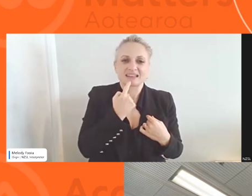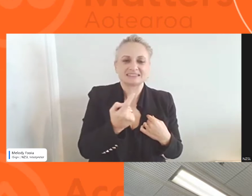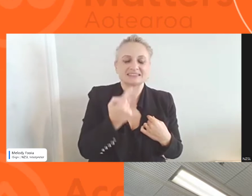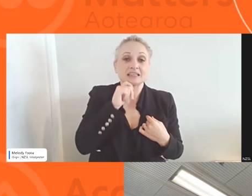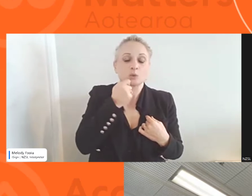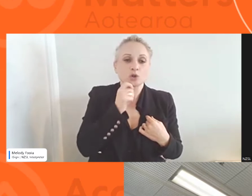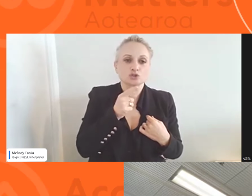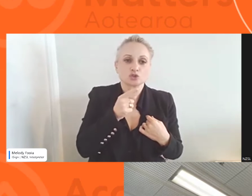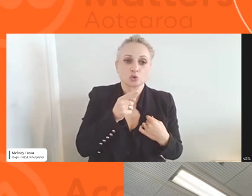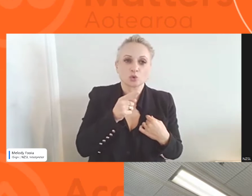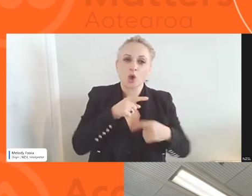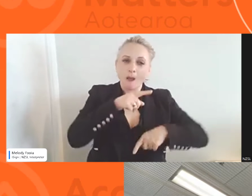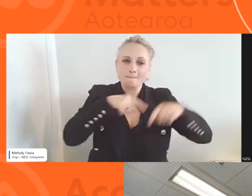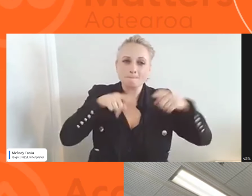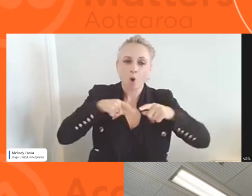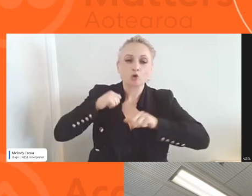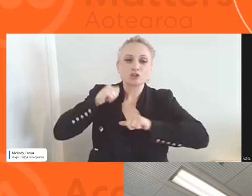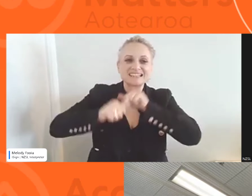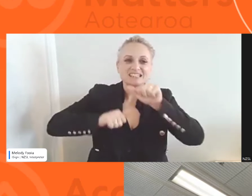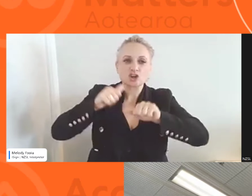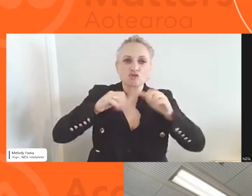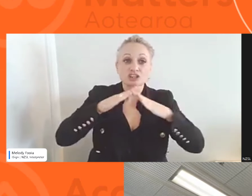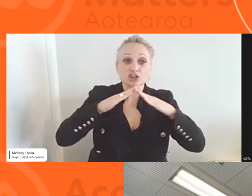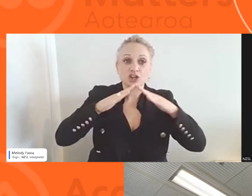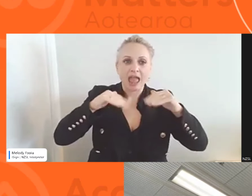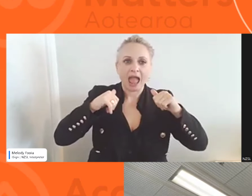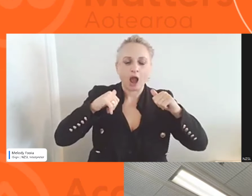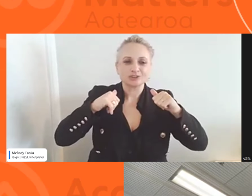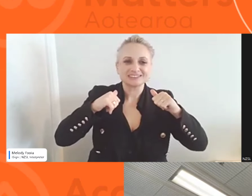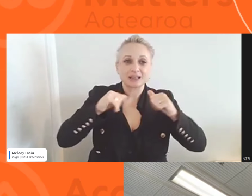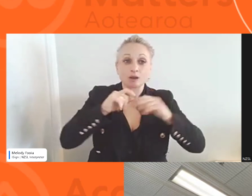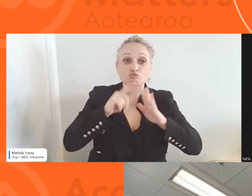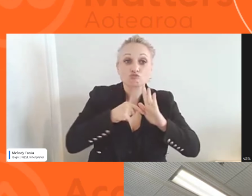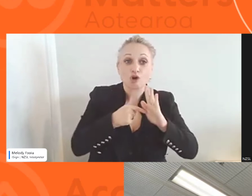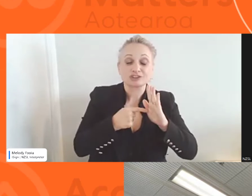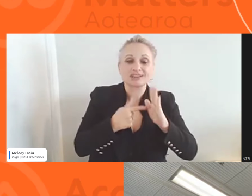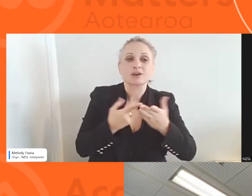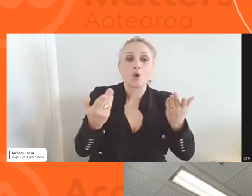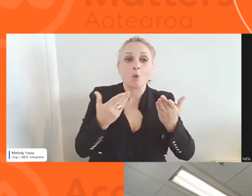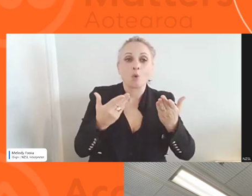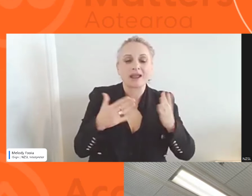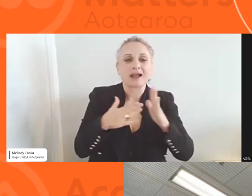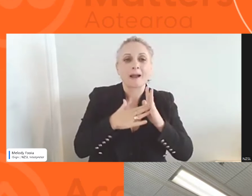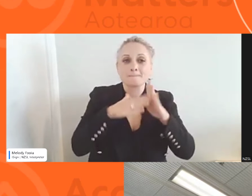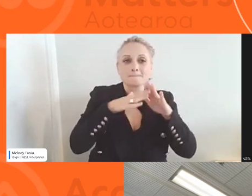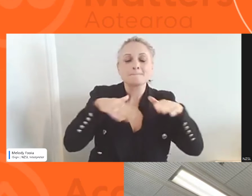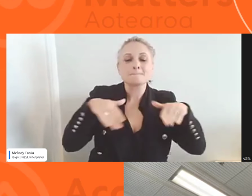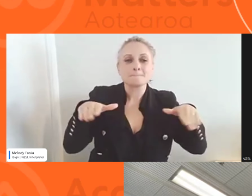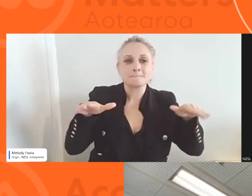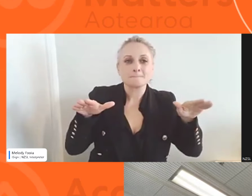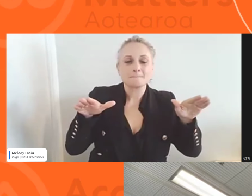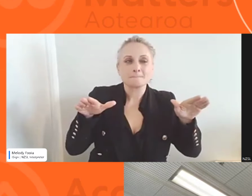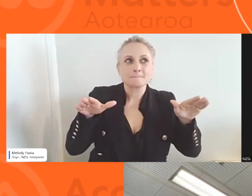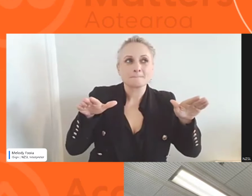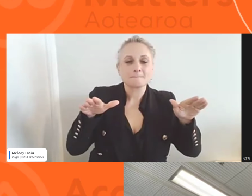was interesting because it was actually Māori and Pasifika and migrant groups that I was saying were missing out on that support.